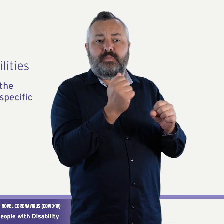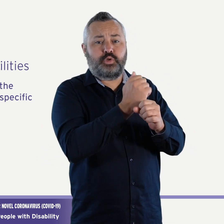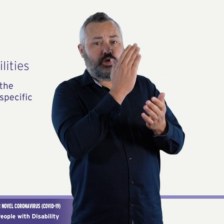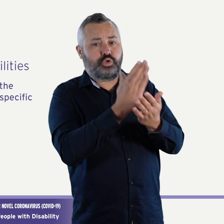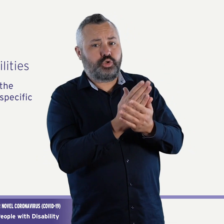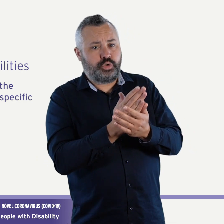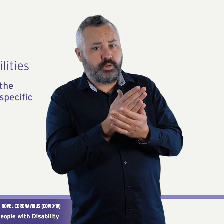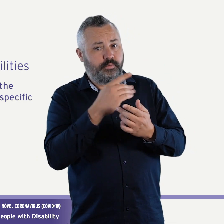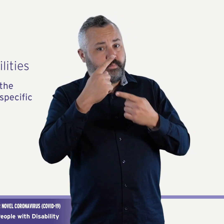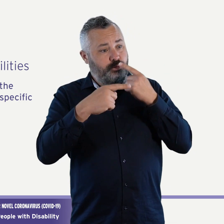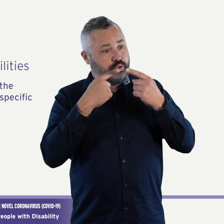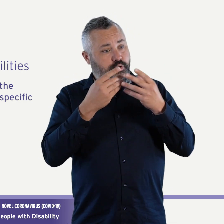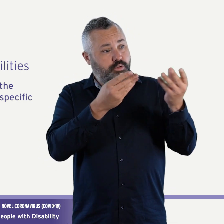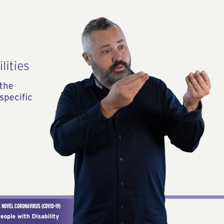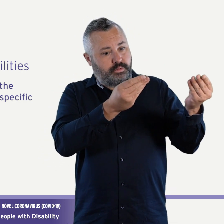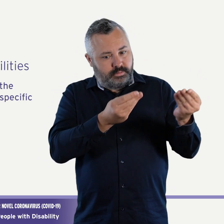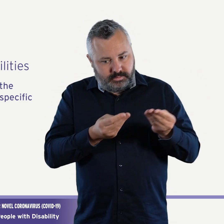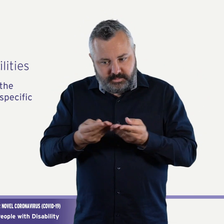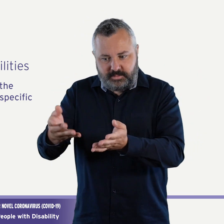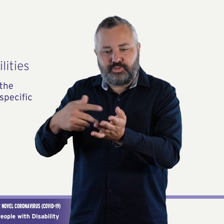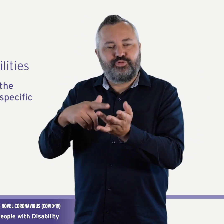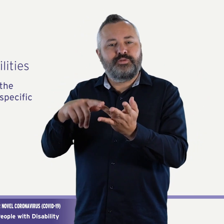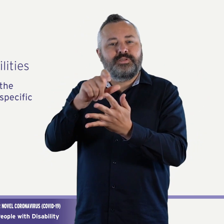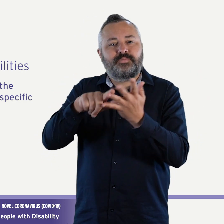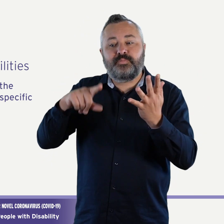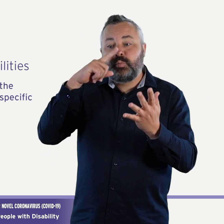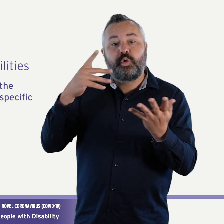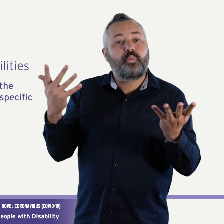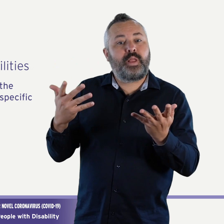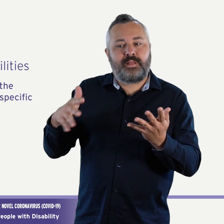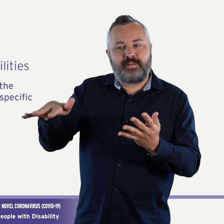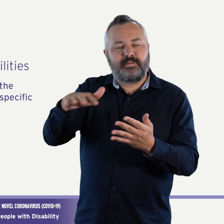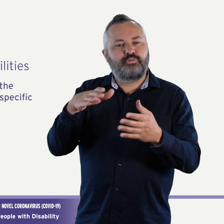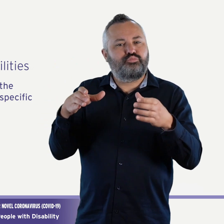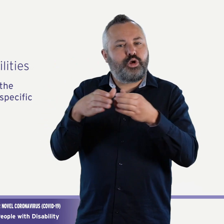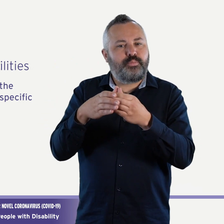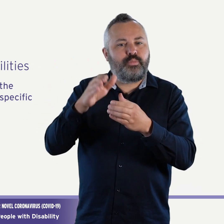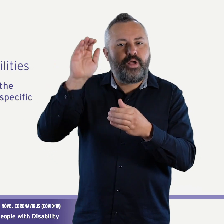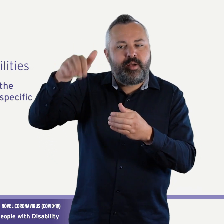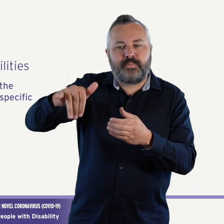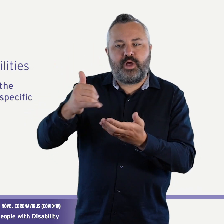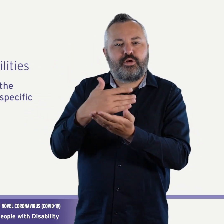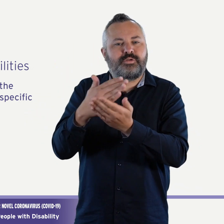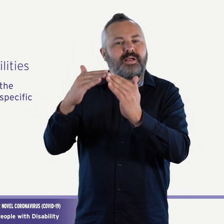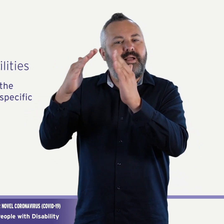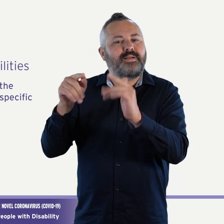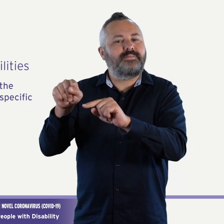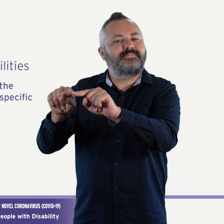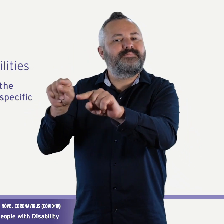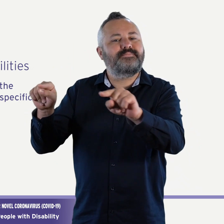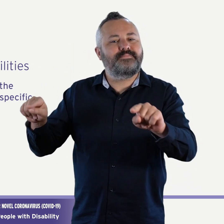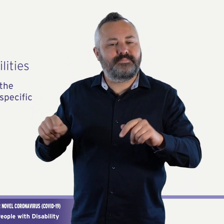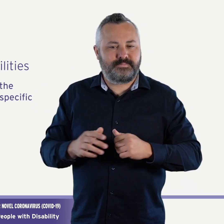help develop the information available about COVID-19 outbreaks among people with disability in residential and other settings.